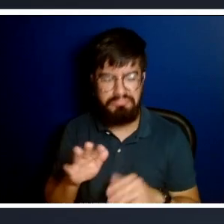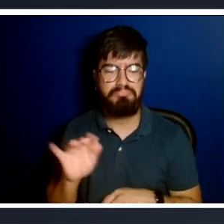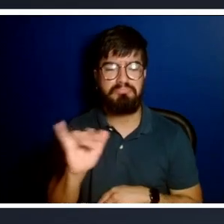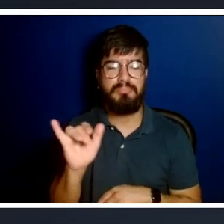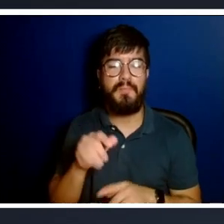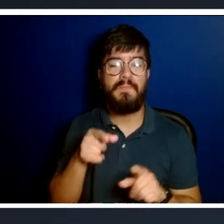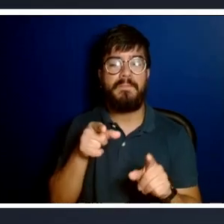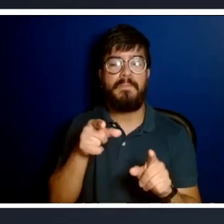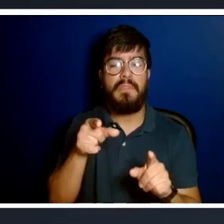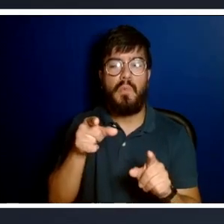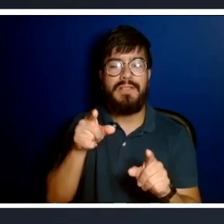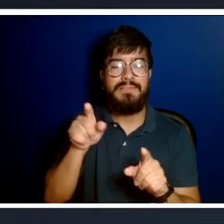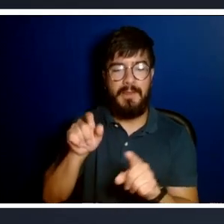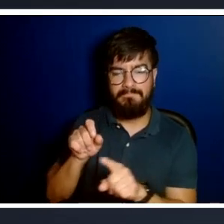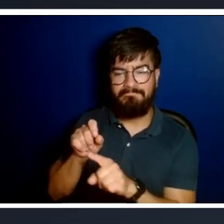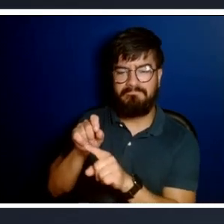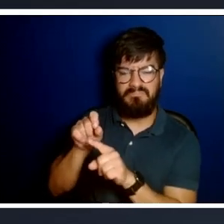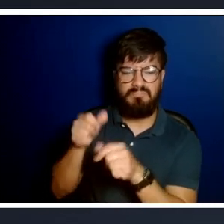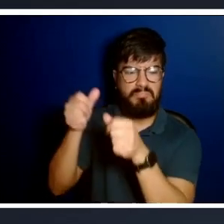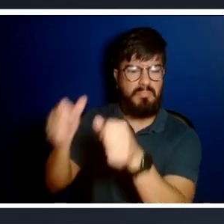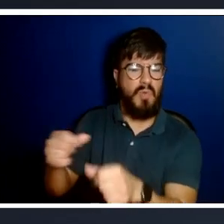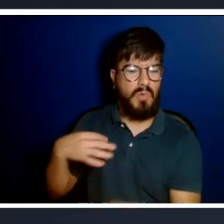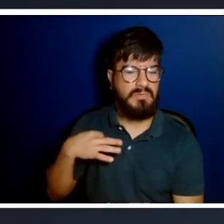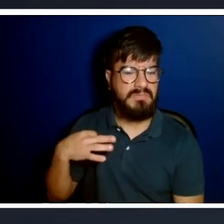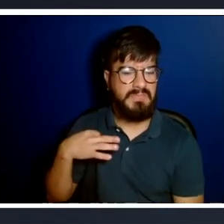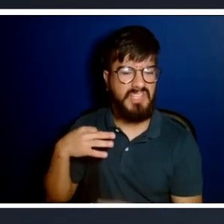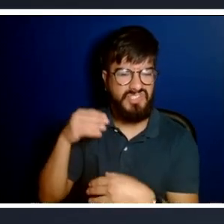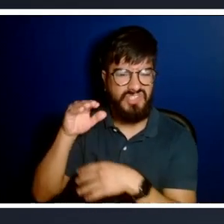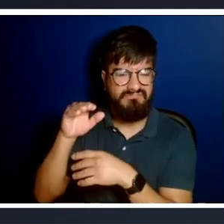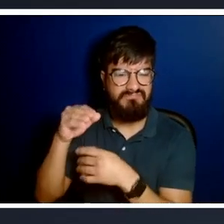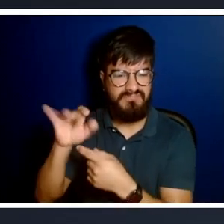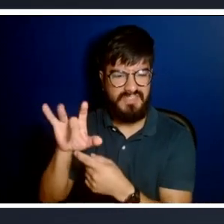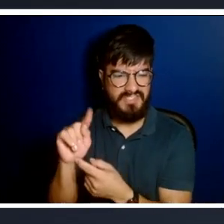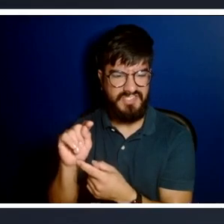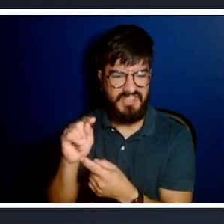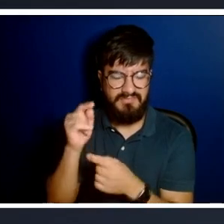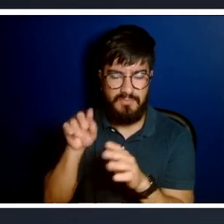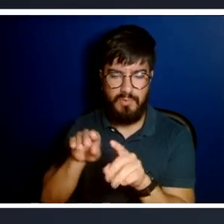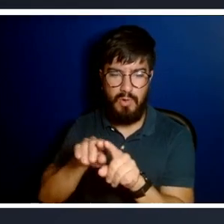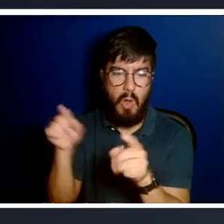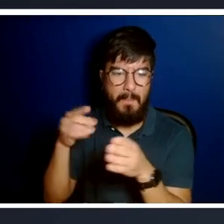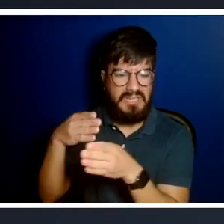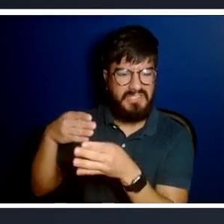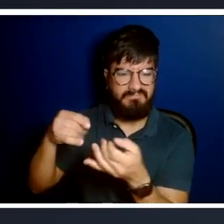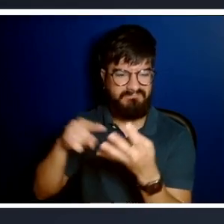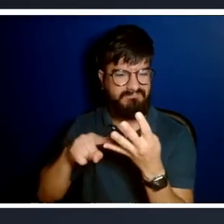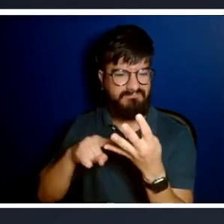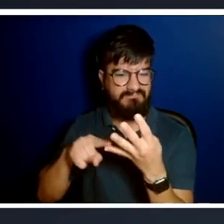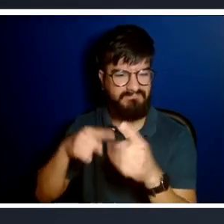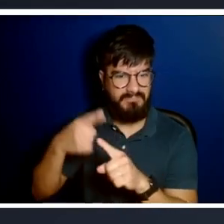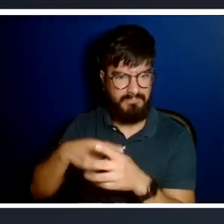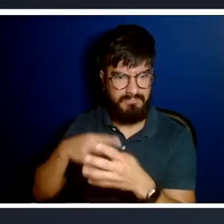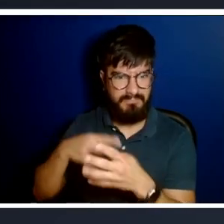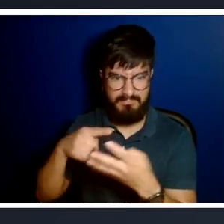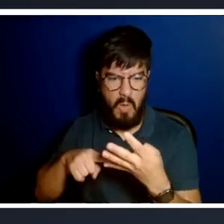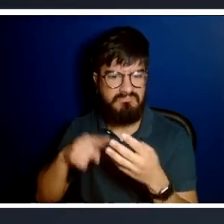end of the month, if you'd like to join. Laura, is there a recording of video recording of our